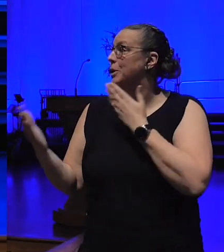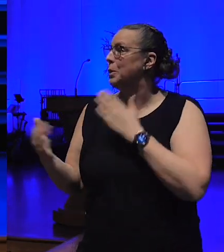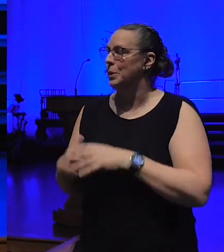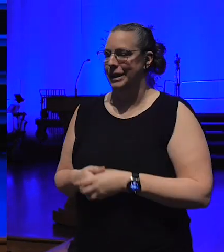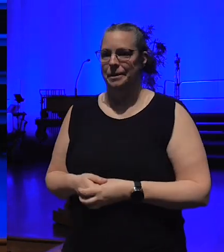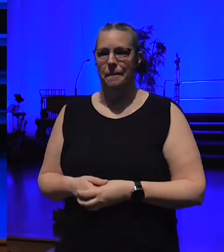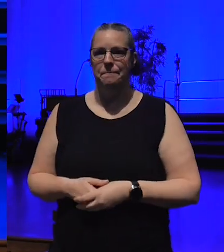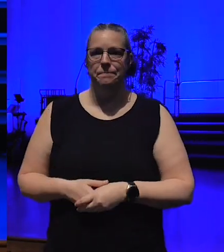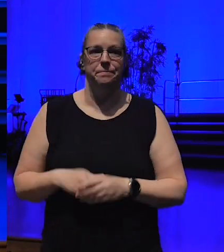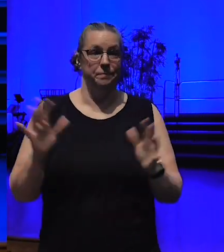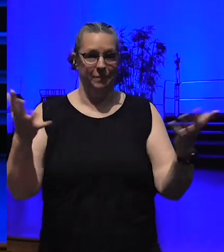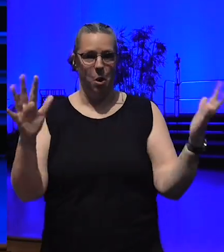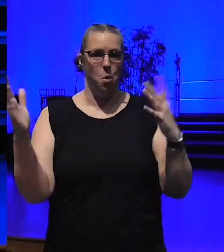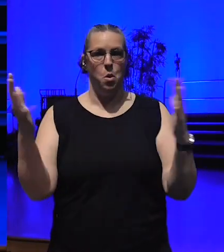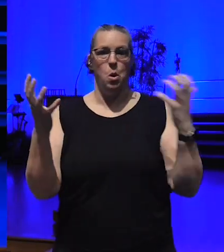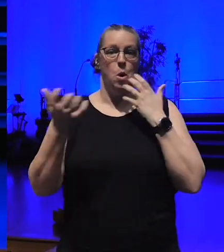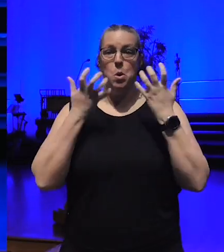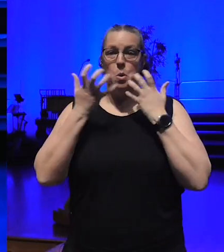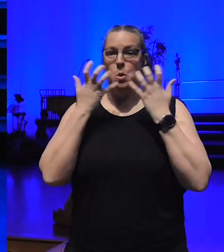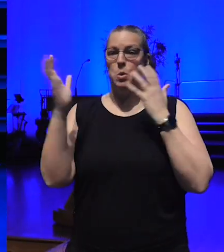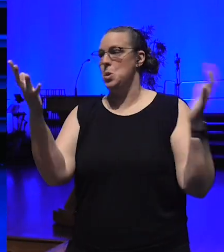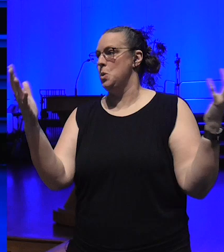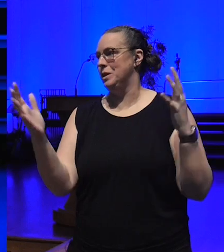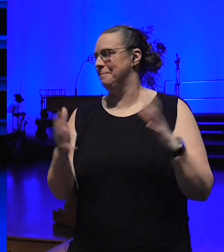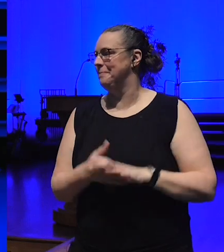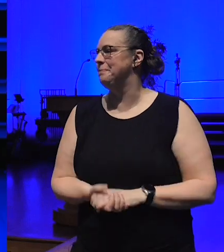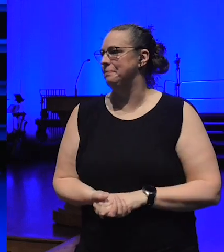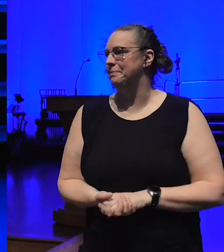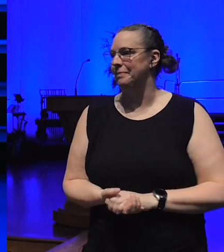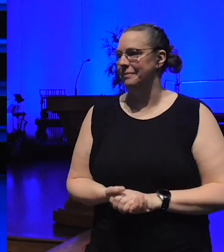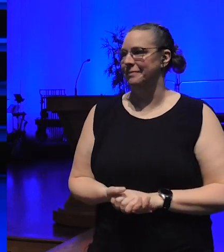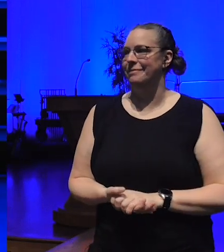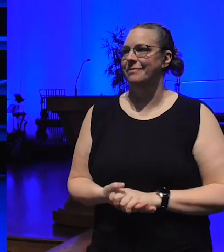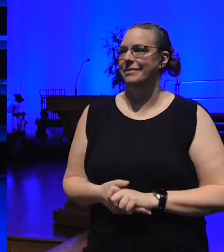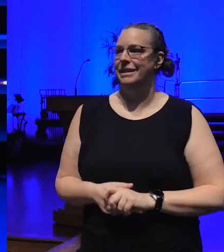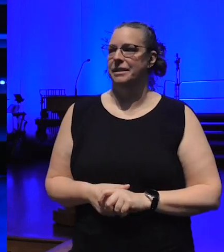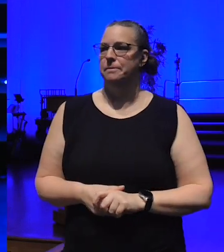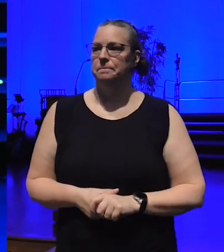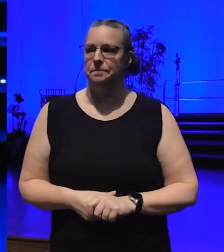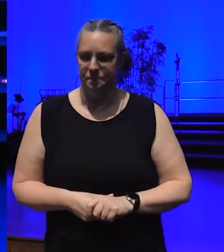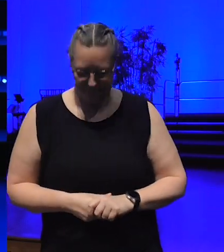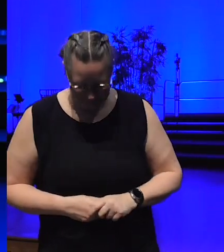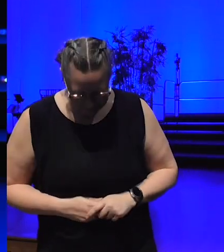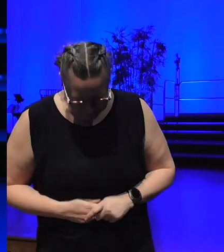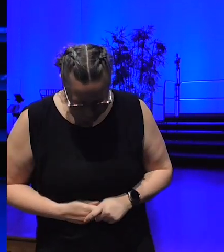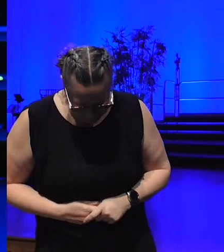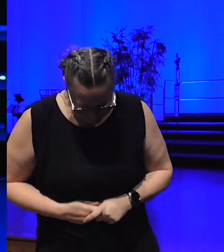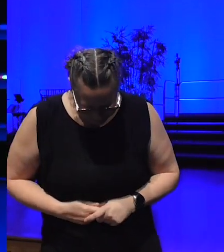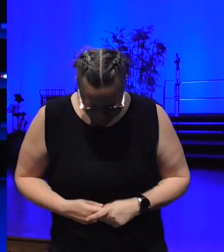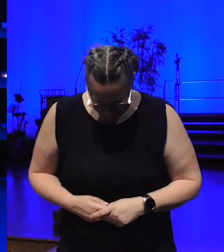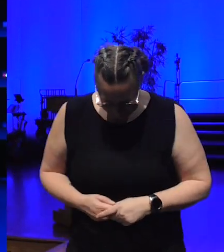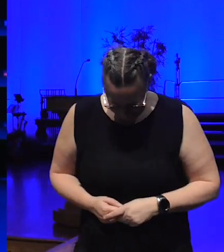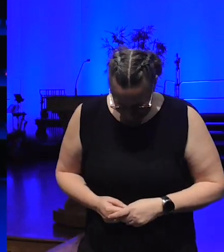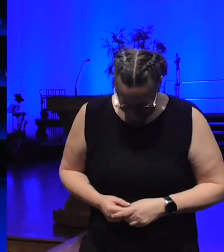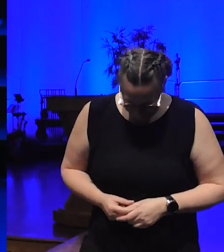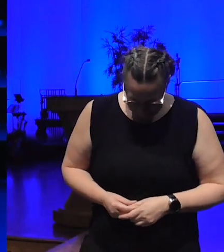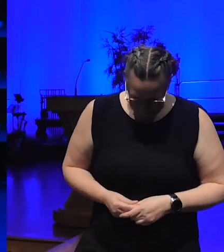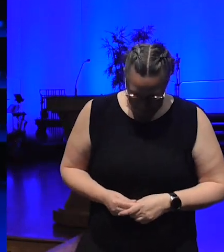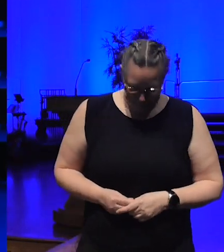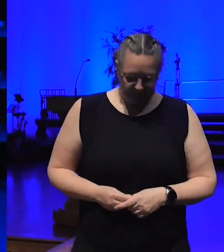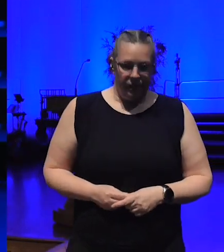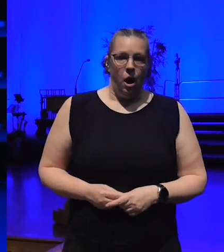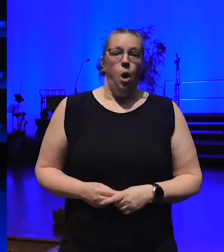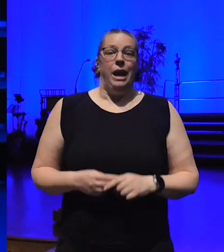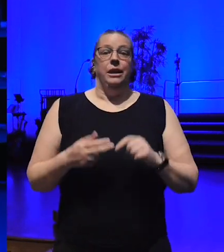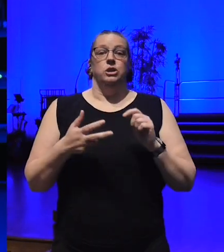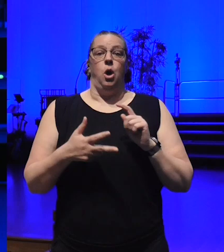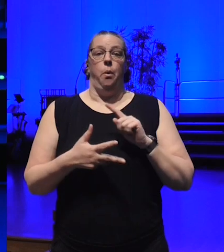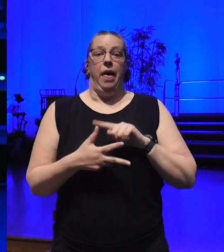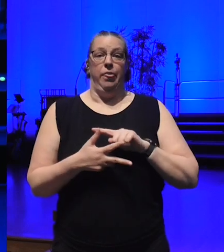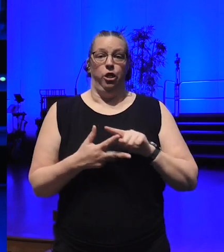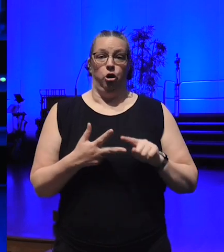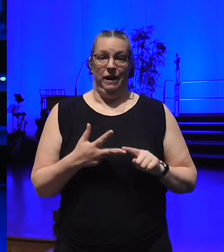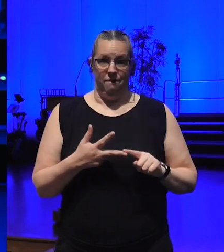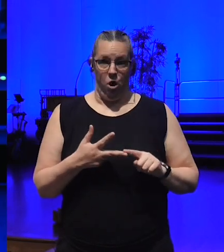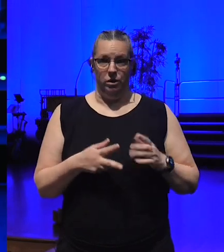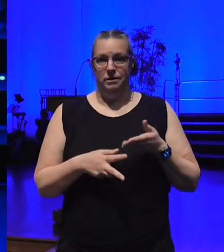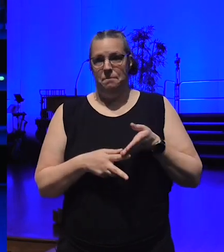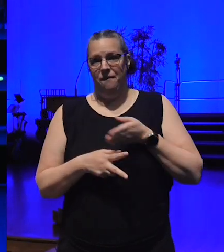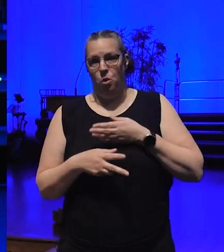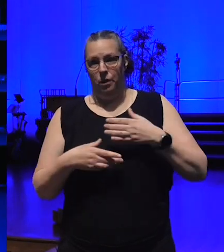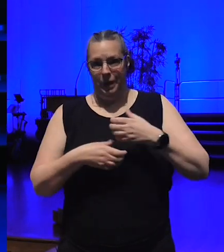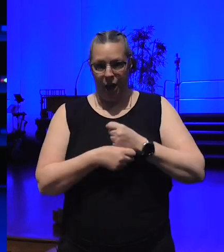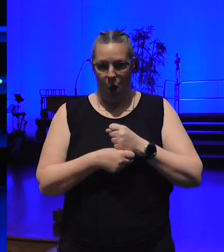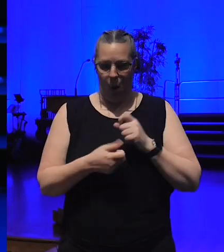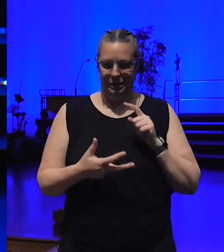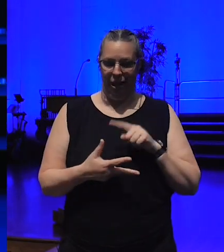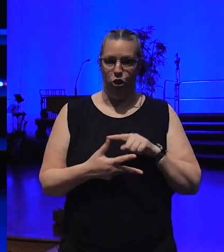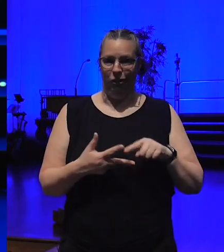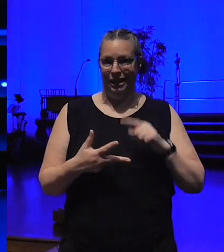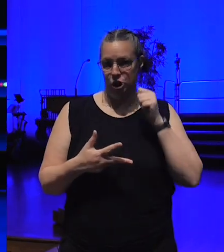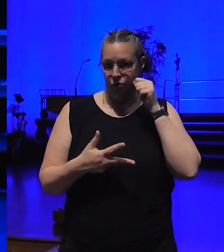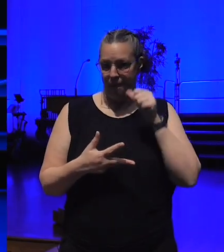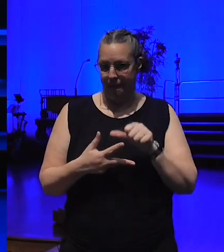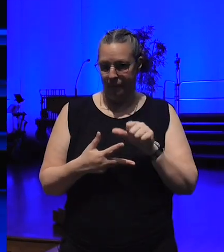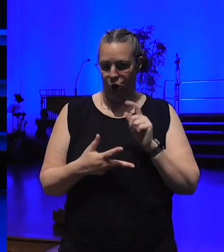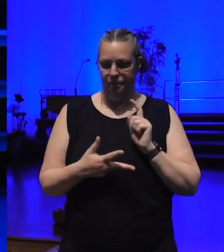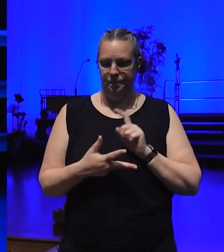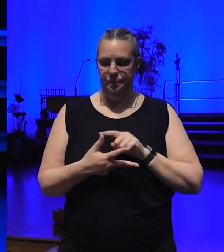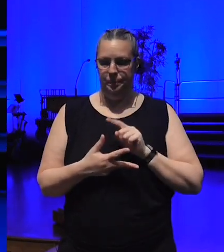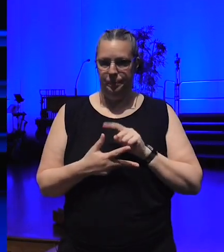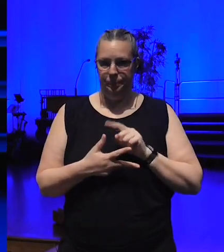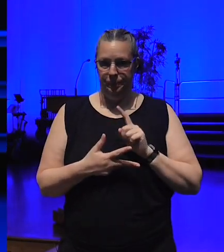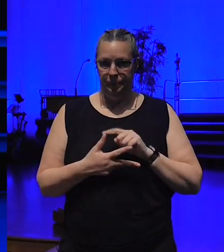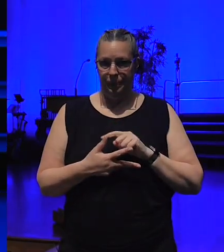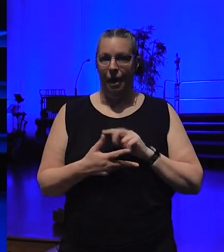you so just three points before closing this morning three things to remember one the meaning